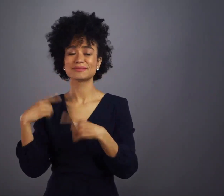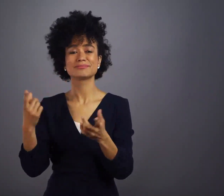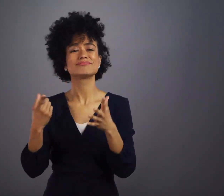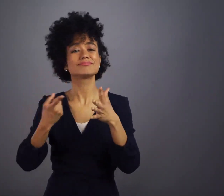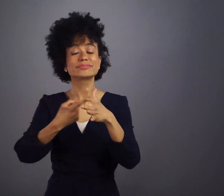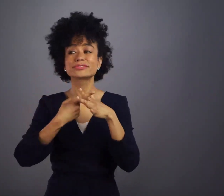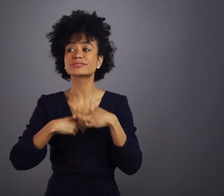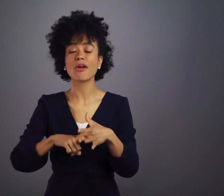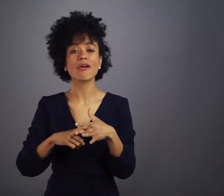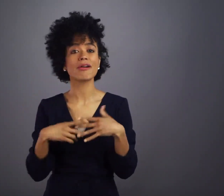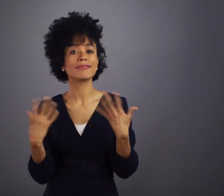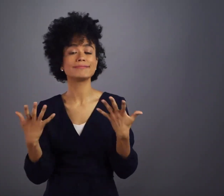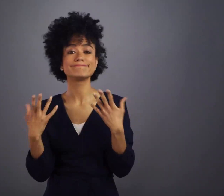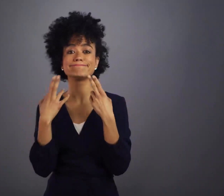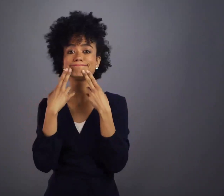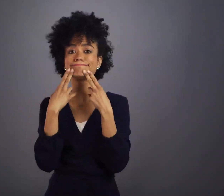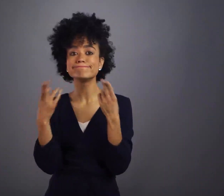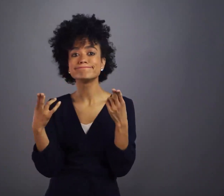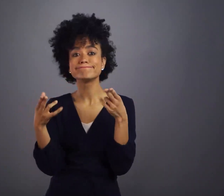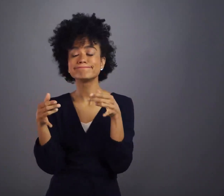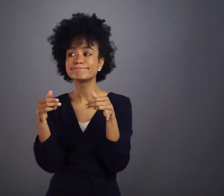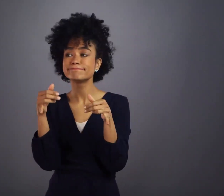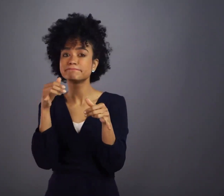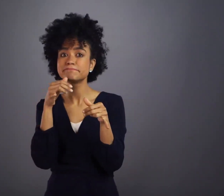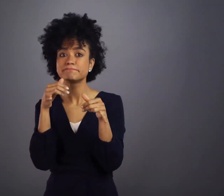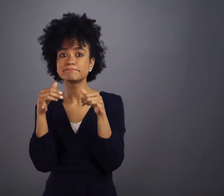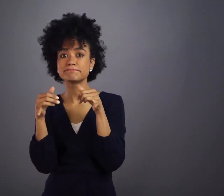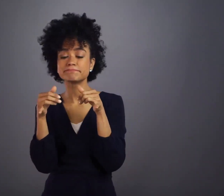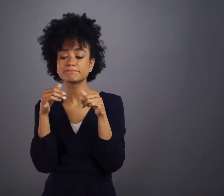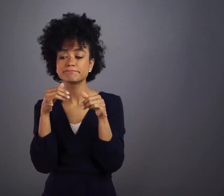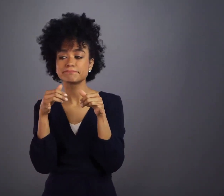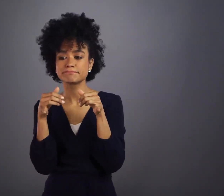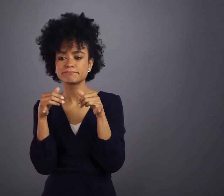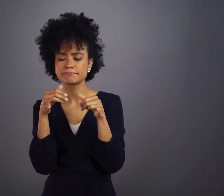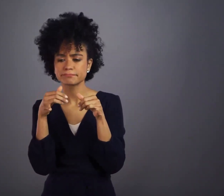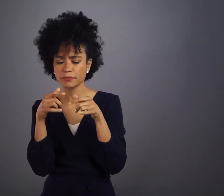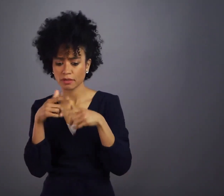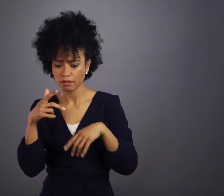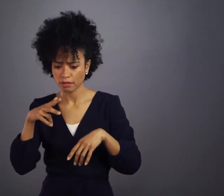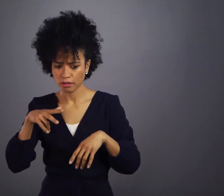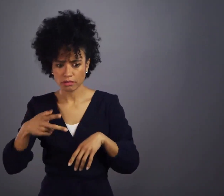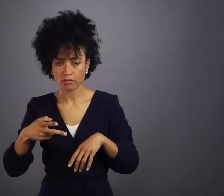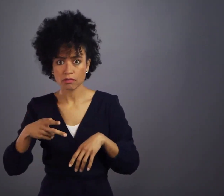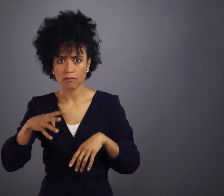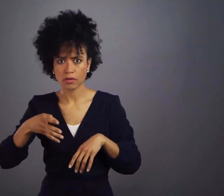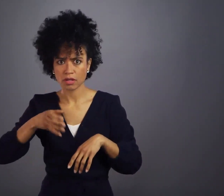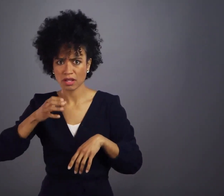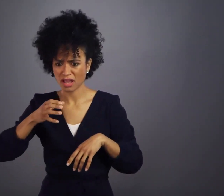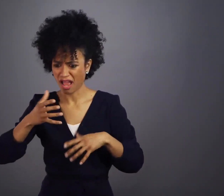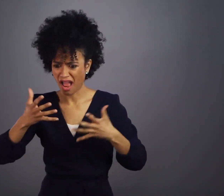How often have some of us begun to drink in this nonchalant way, and after the third or fourth,